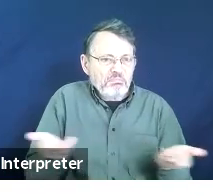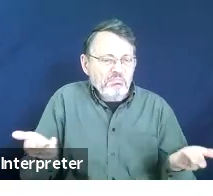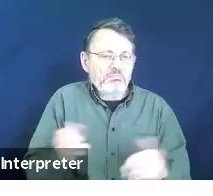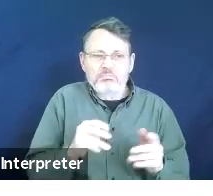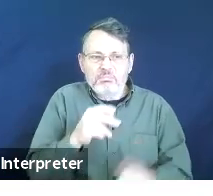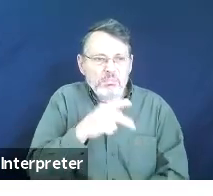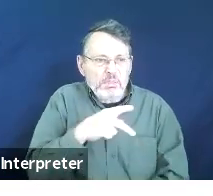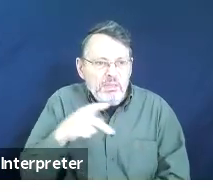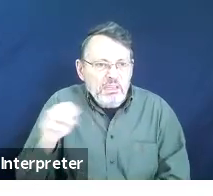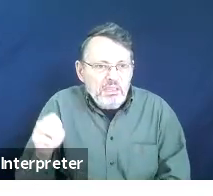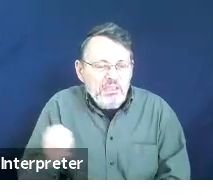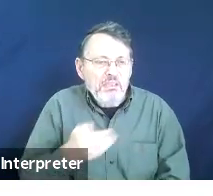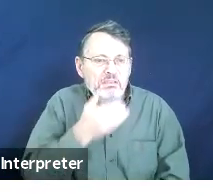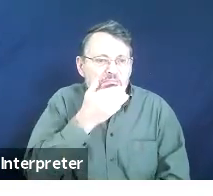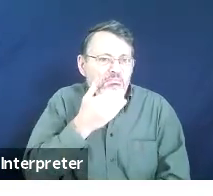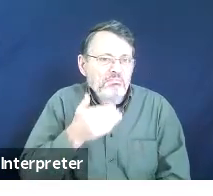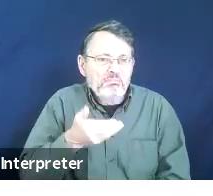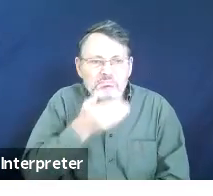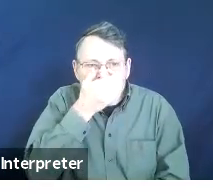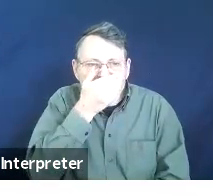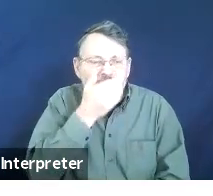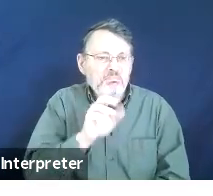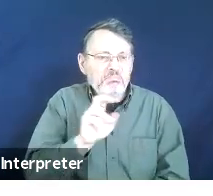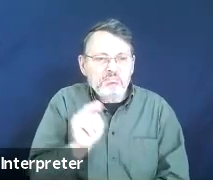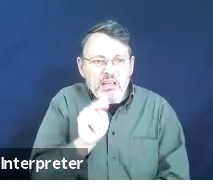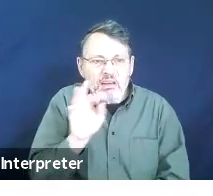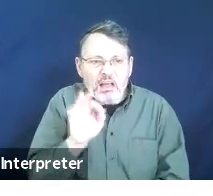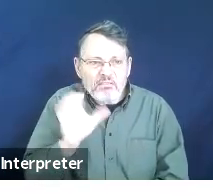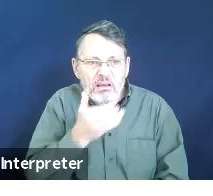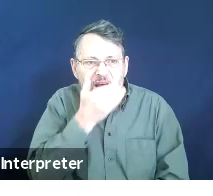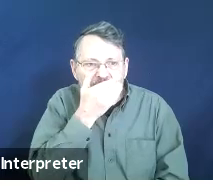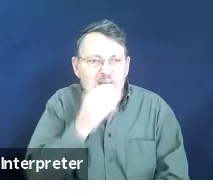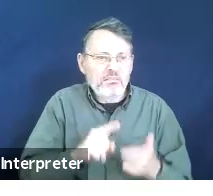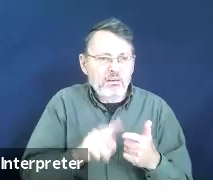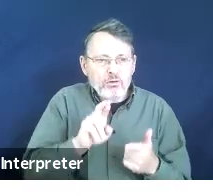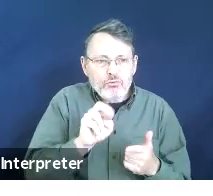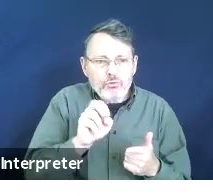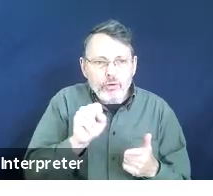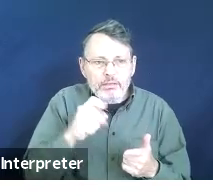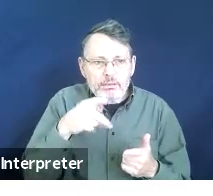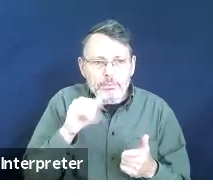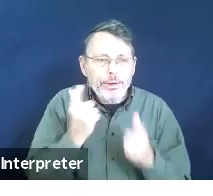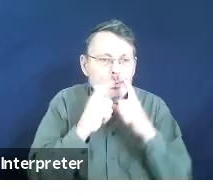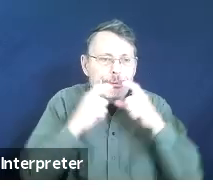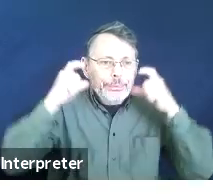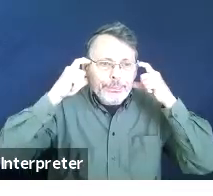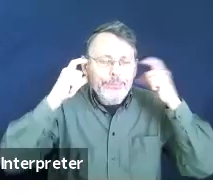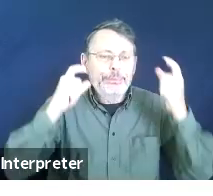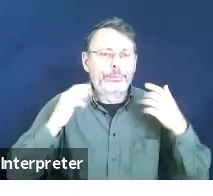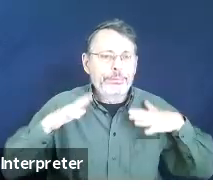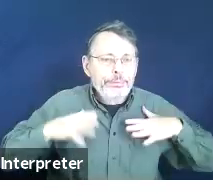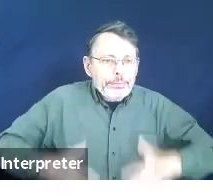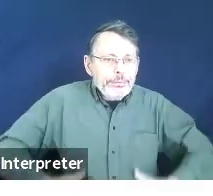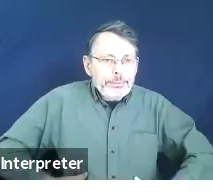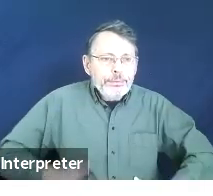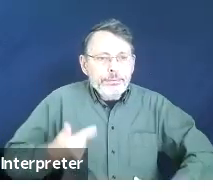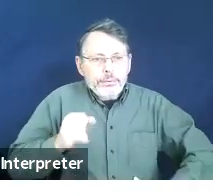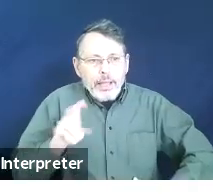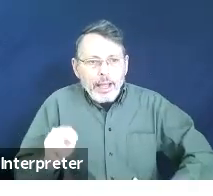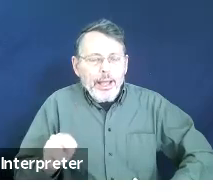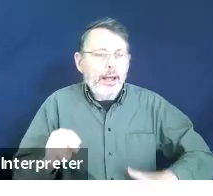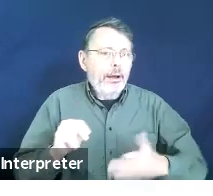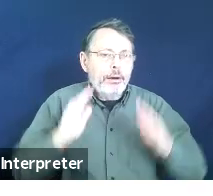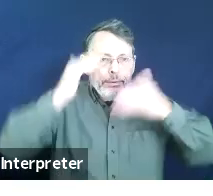protective equipment. So like N95 respirators, surgical masks, gowns, visors, face shields,